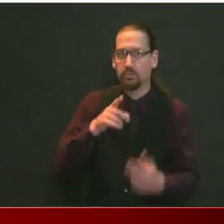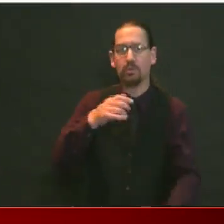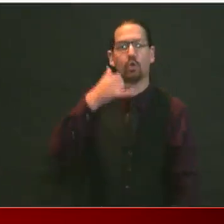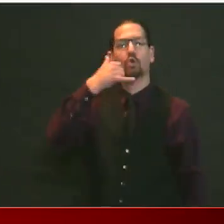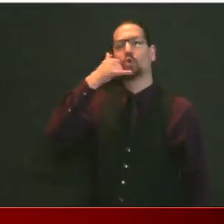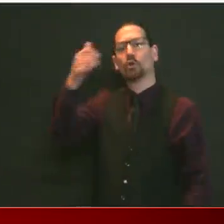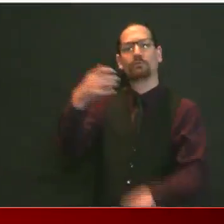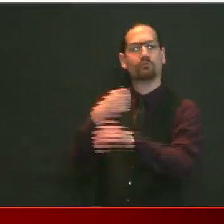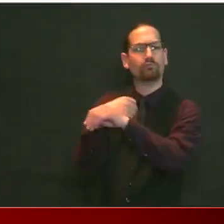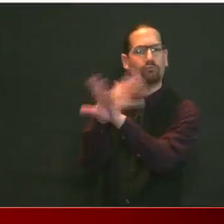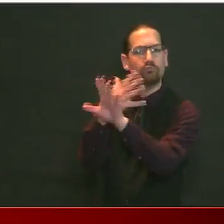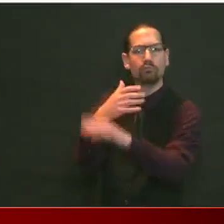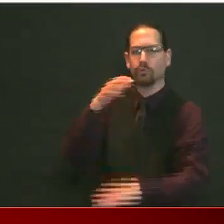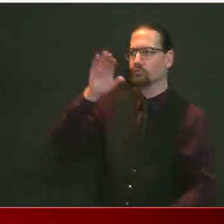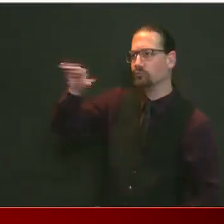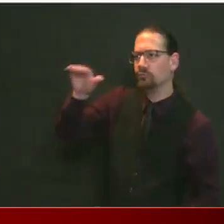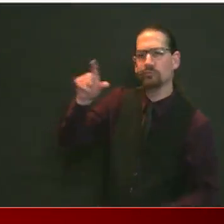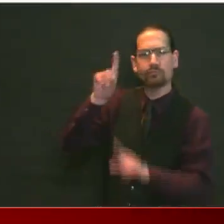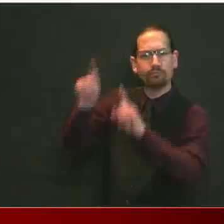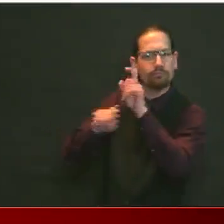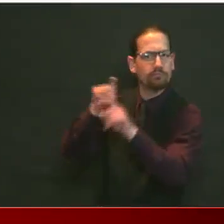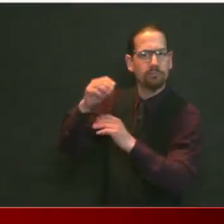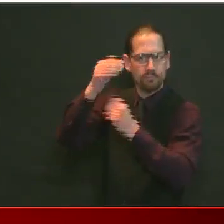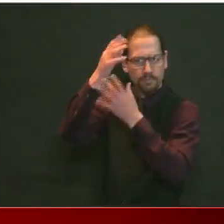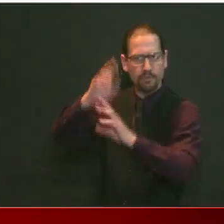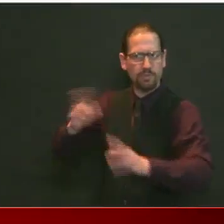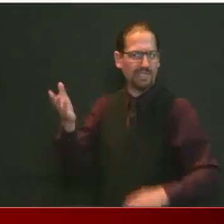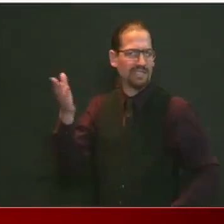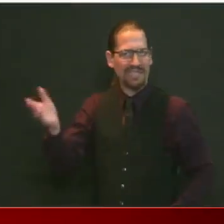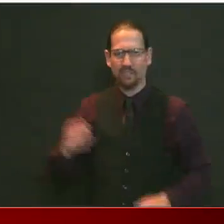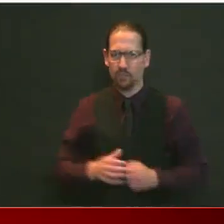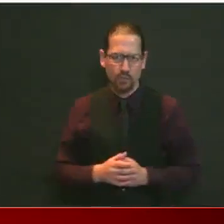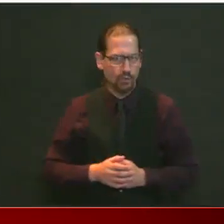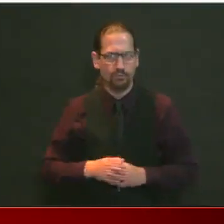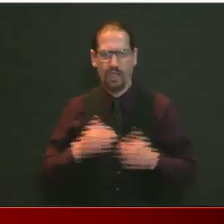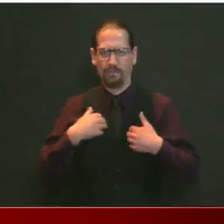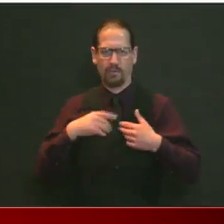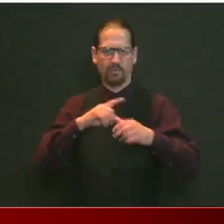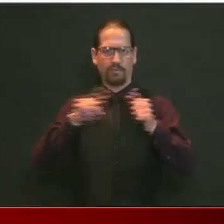AND IT ALSO ALLOWS ME TO REITERATE WHAT THE GOVERNOR REMINDED, THAT THE FULL